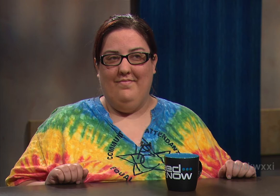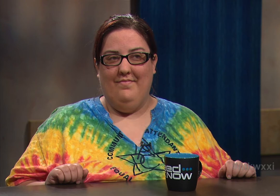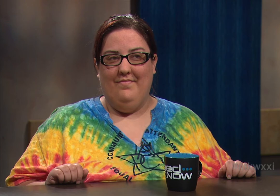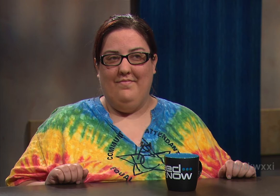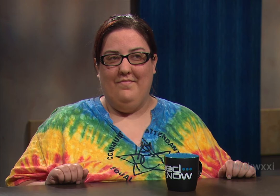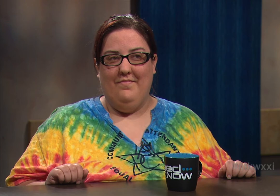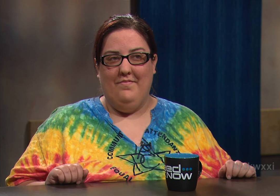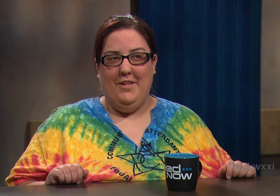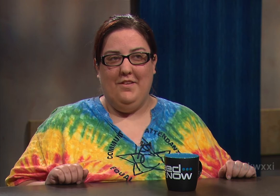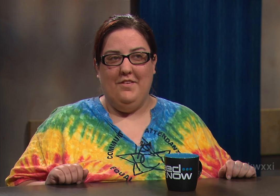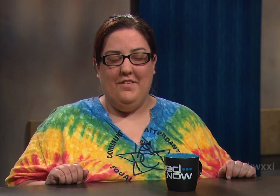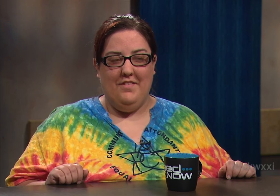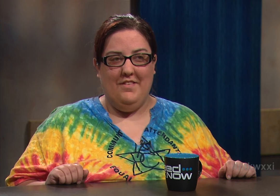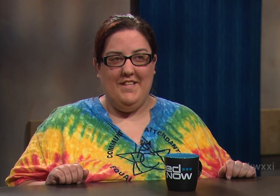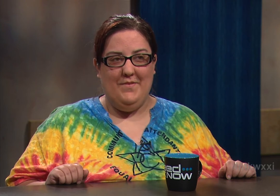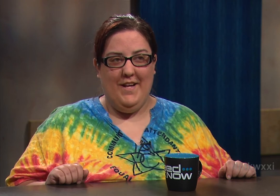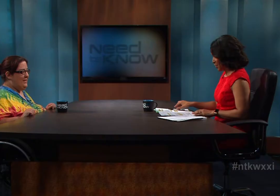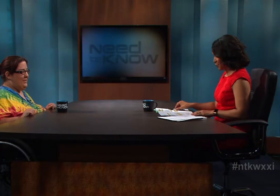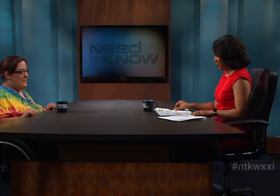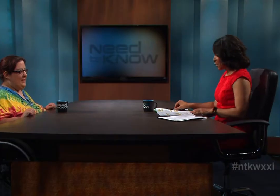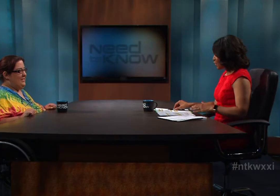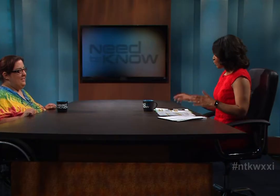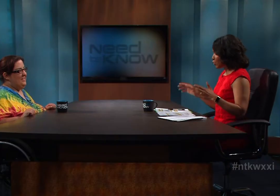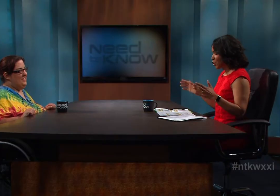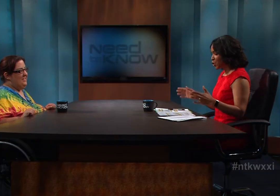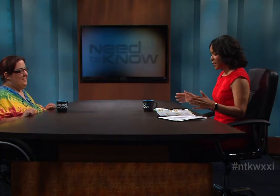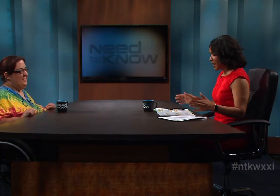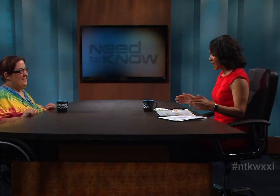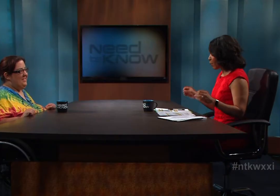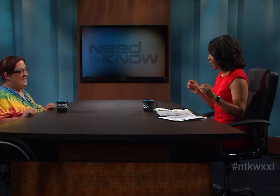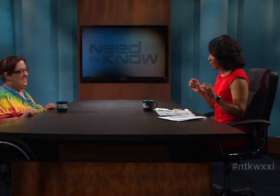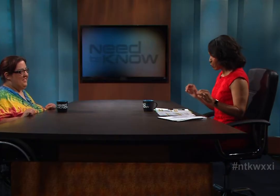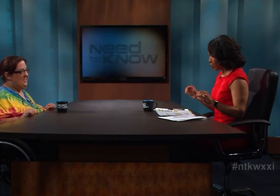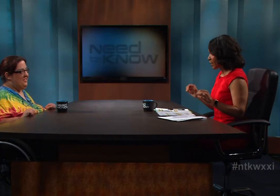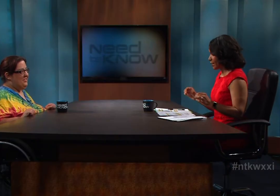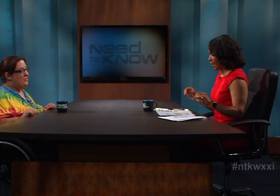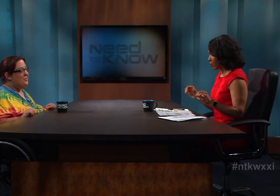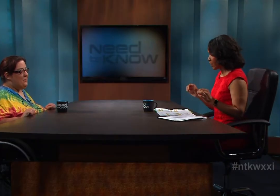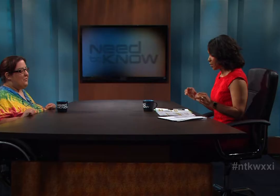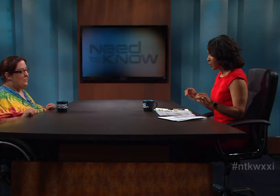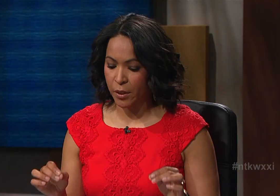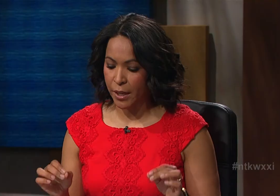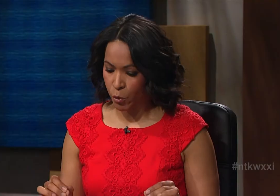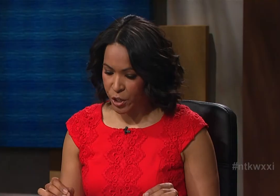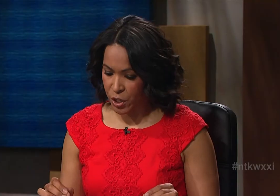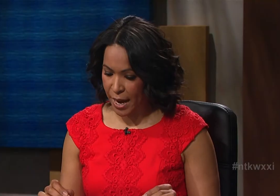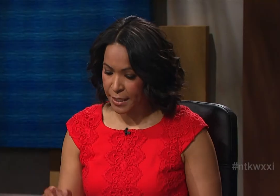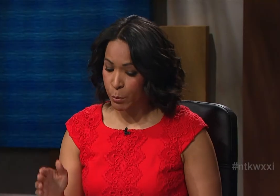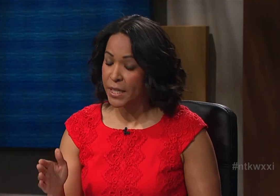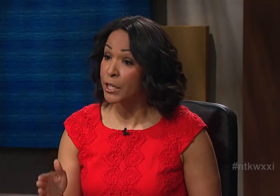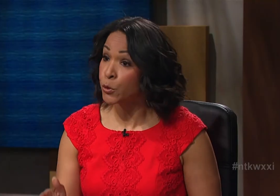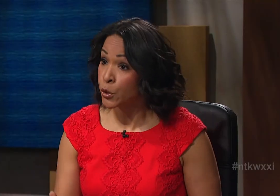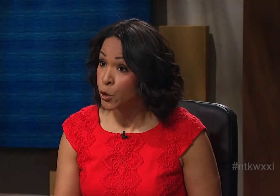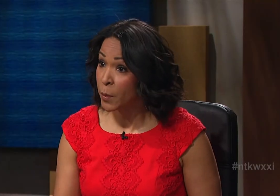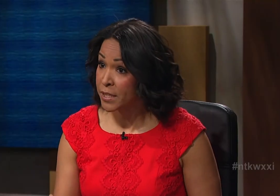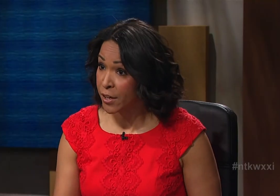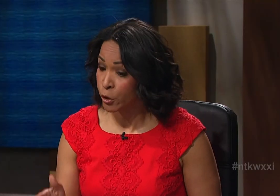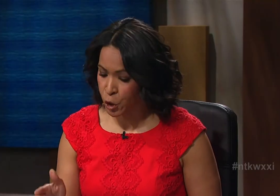WELCOME BACK TO THE SHOW... ((INTERVIEW)) ERIKA: THANKS FOR HAVING ME. SO JUST TO BEGIN I'D LIKE TO HAVE YOU BREAKDOWN THE DISABILITY INTEGRATION ACT. IT WAS INTRODUCED BY SENATOR